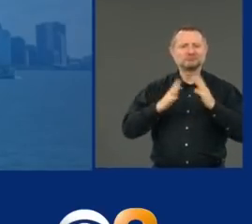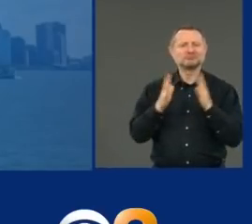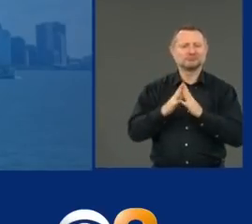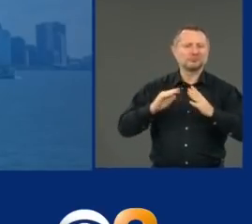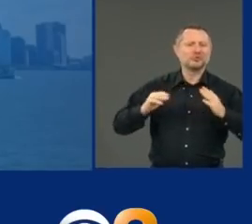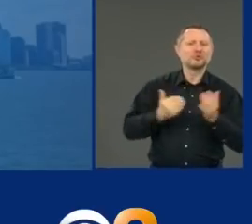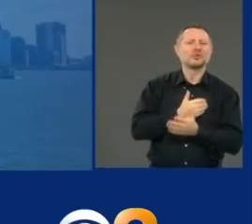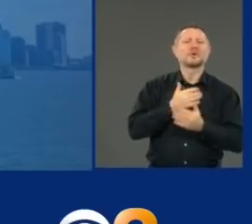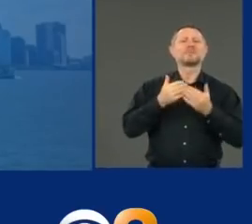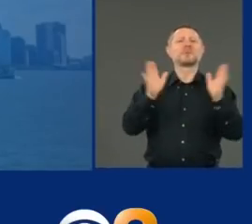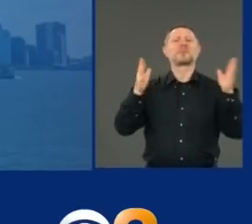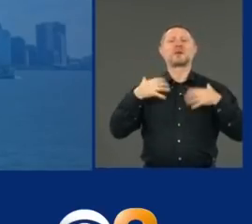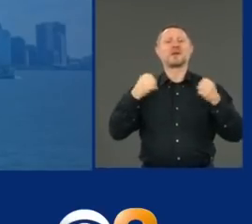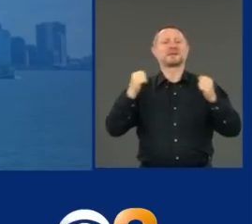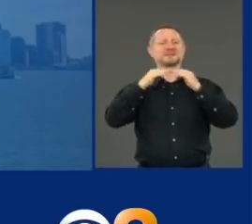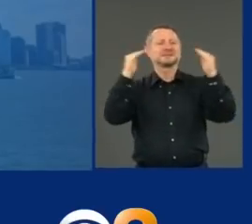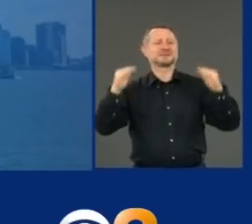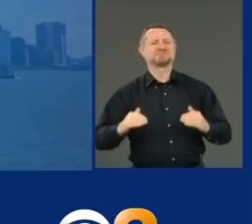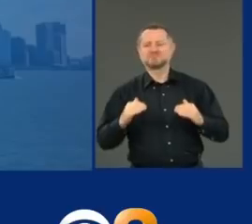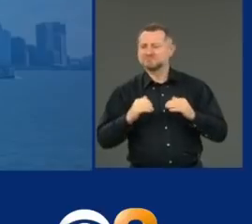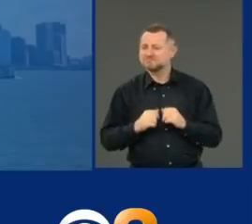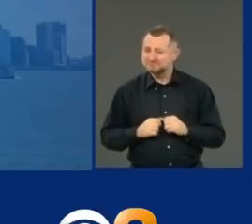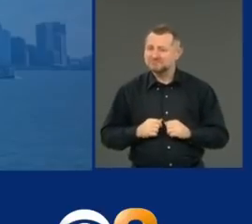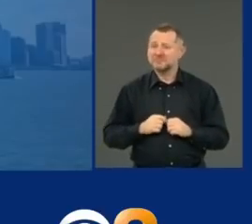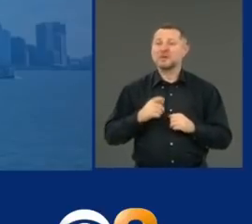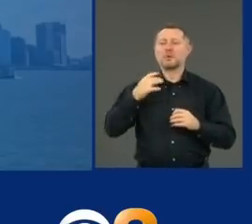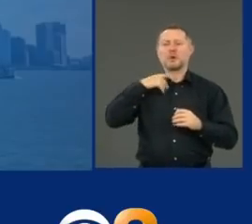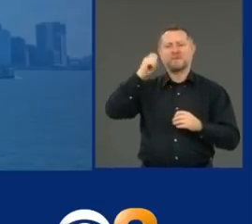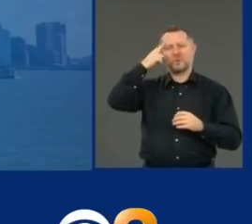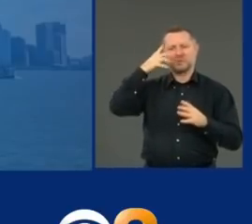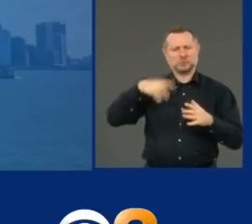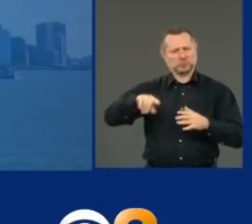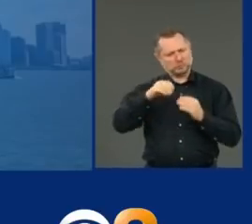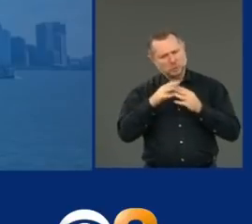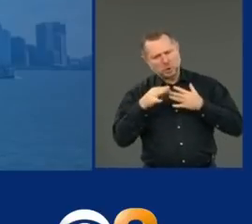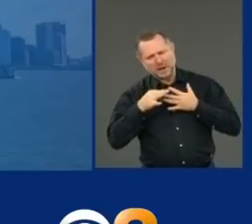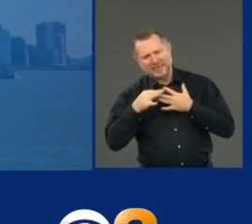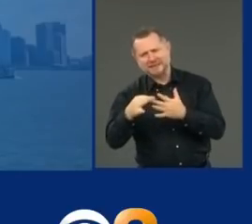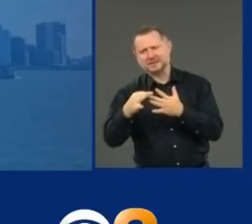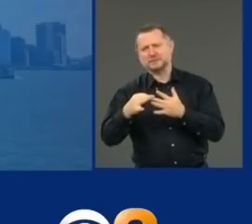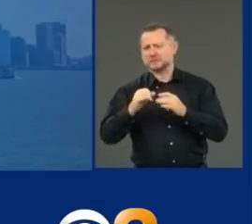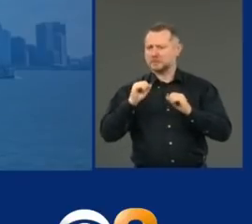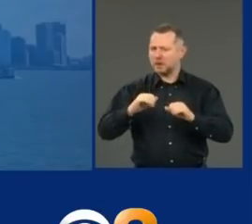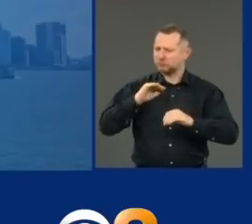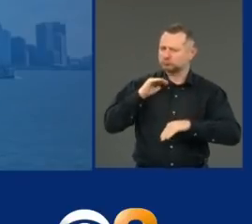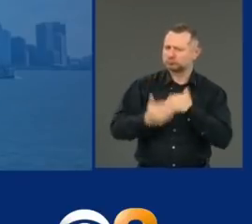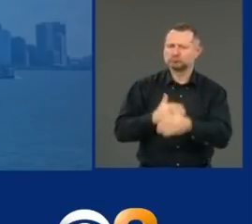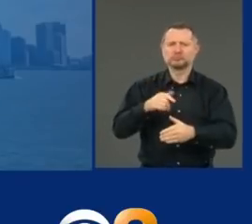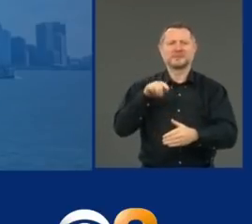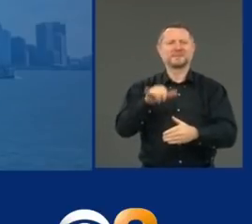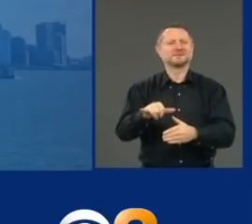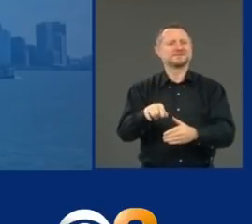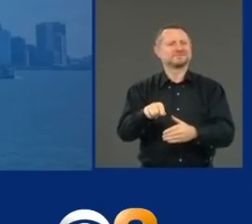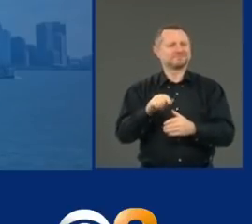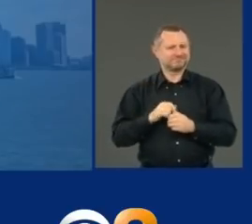WE TALK ABOUT A NEW HEALTHCARE SYSTEM THAT CAN DO TESTING AND TRACING AND HAS SEARCH CAPACITY AND HOSPITAL BEDS. LET'S BUILD THAT NEW PUBLIC HEALTH SYSTEM AND LET